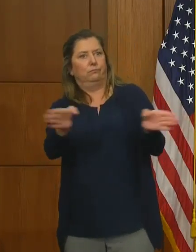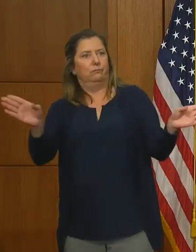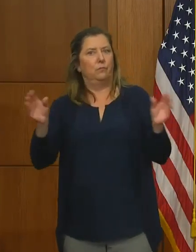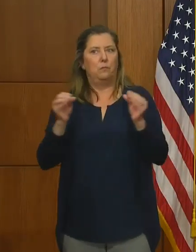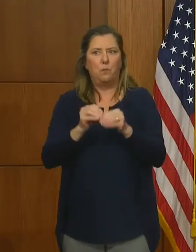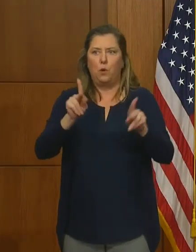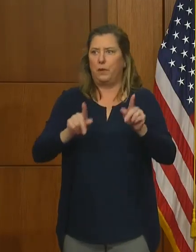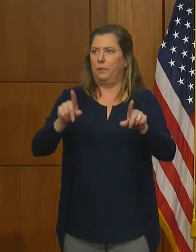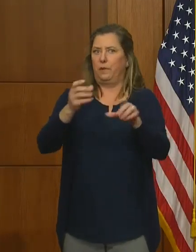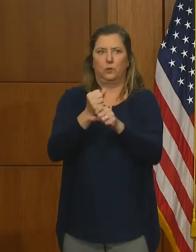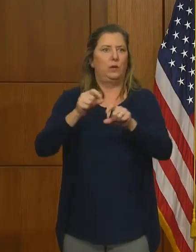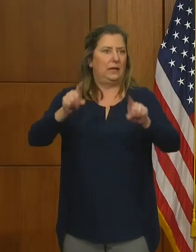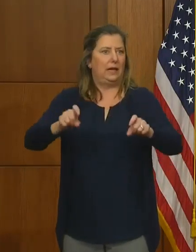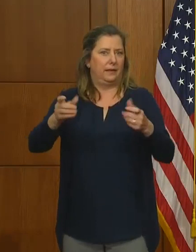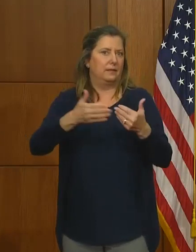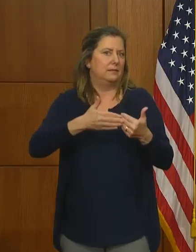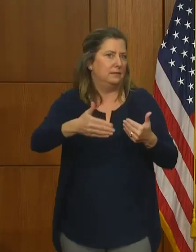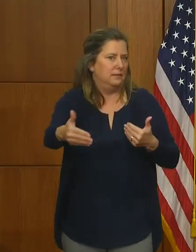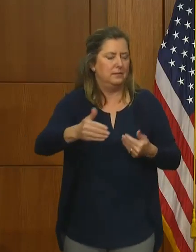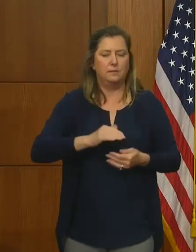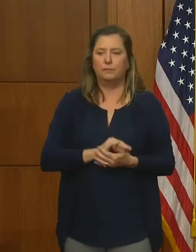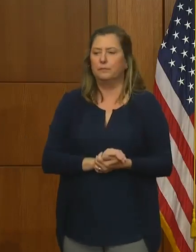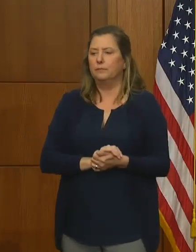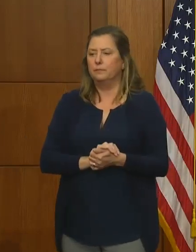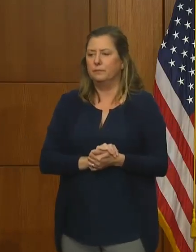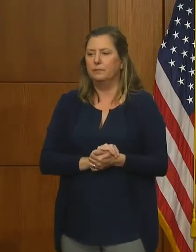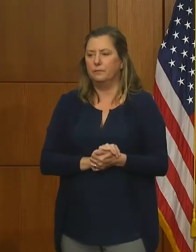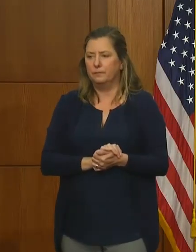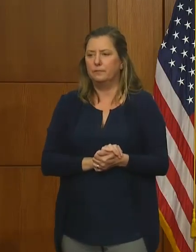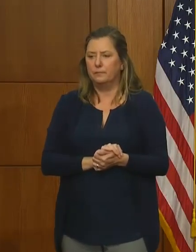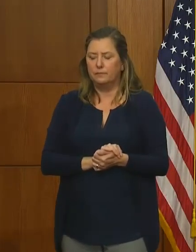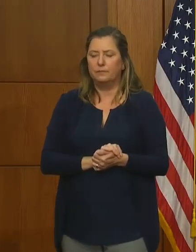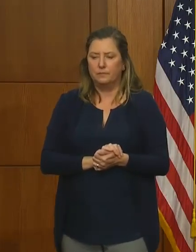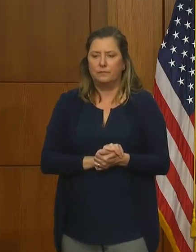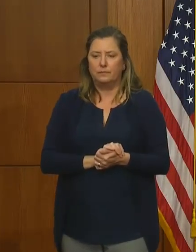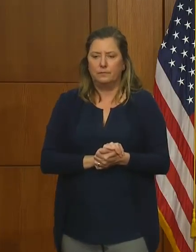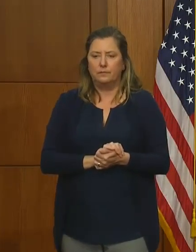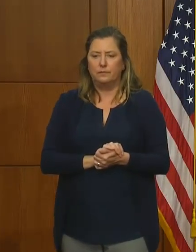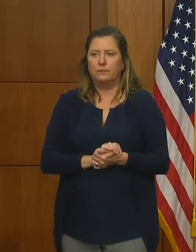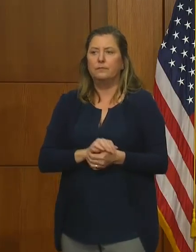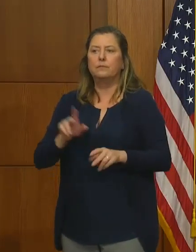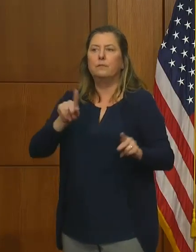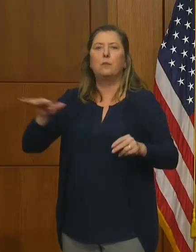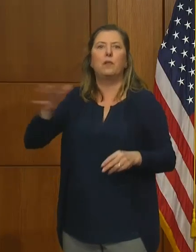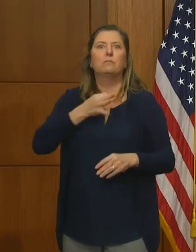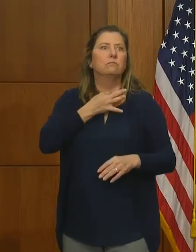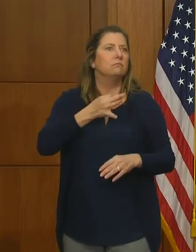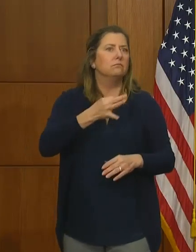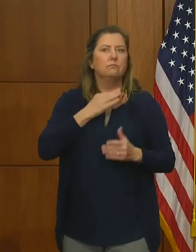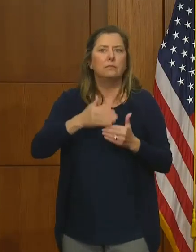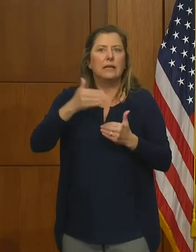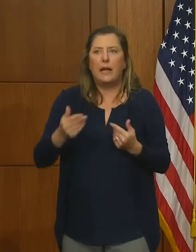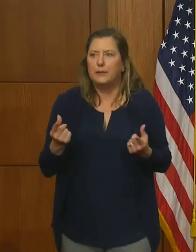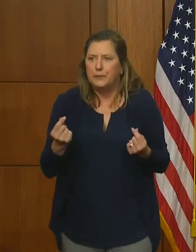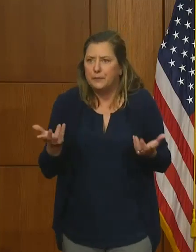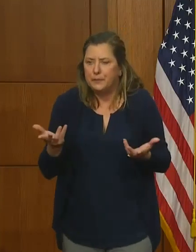AND DR RANDY JUST LAYED OUT OUR PLAN TO TEST A BROAD SAMPLE OF